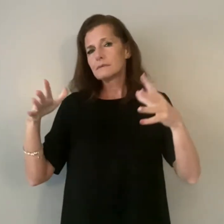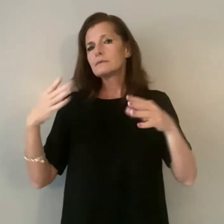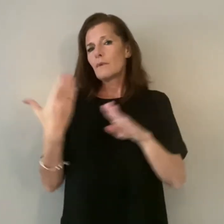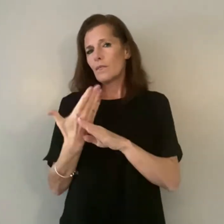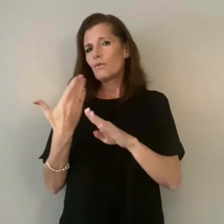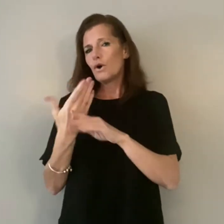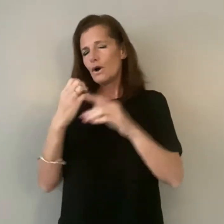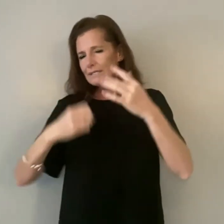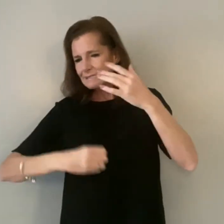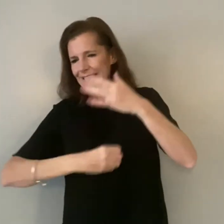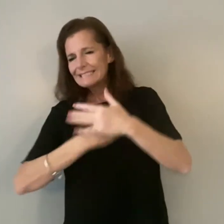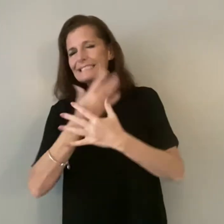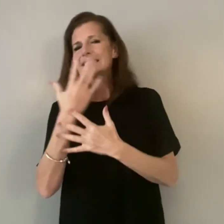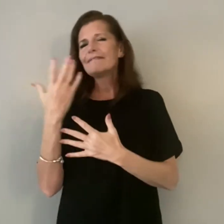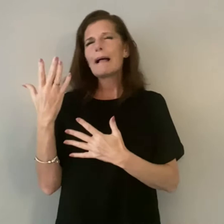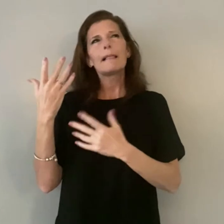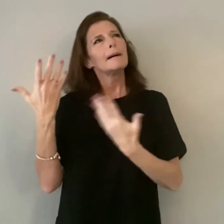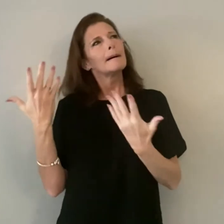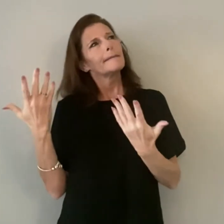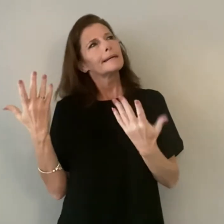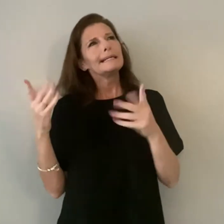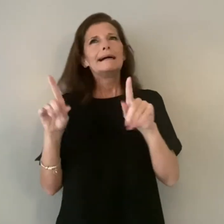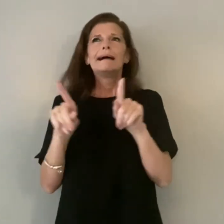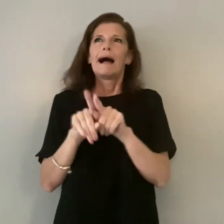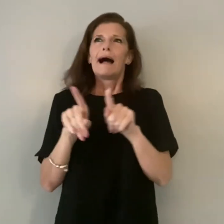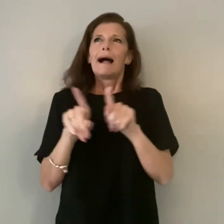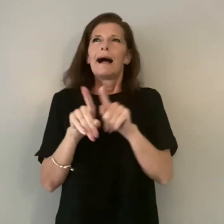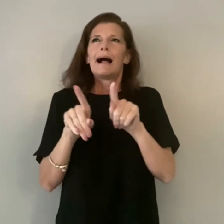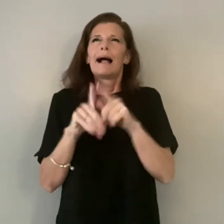the work that we've done and develop a hopefully like a